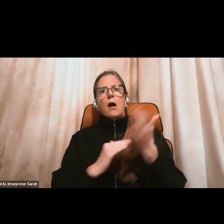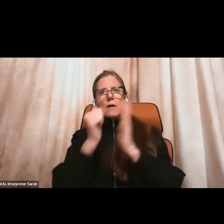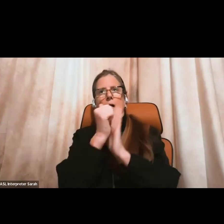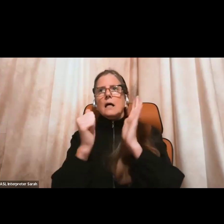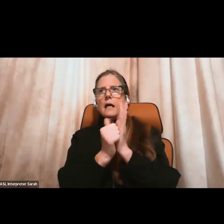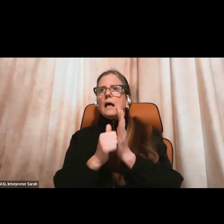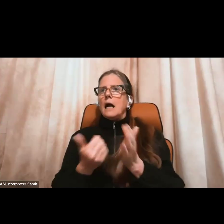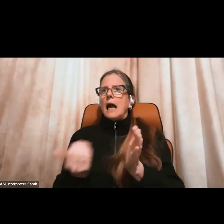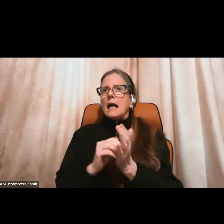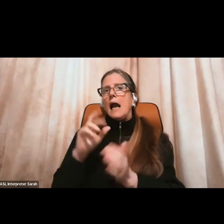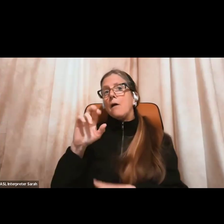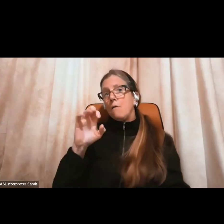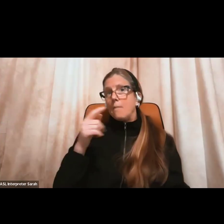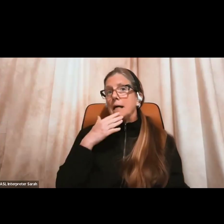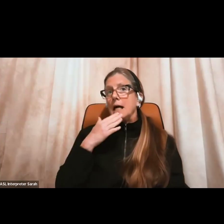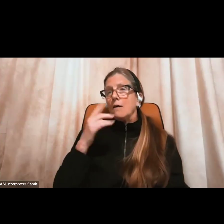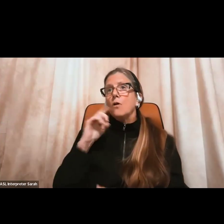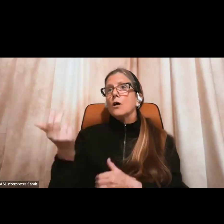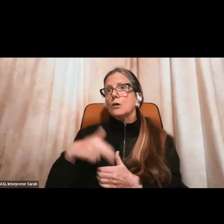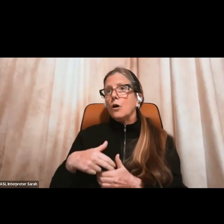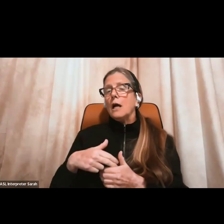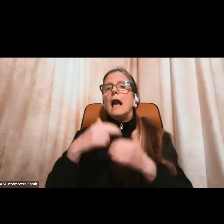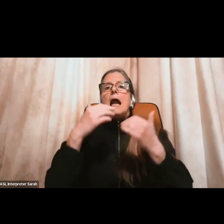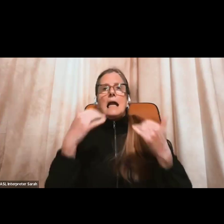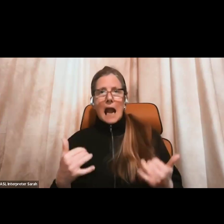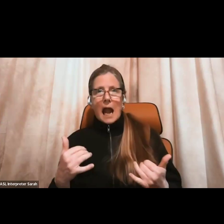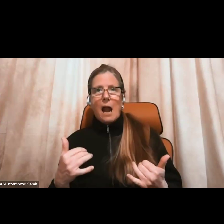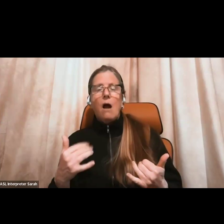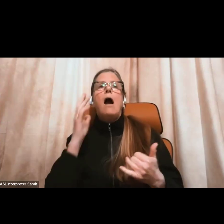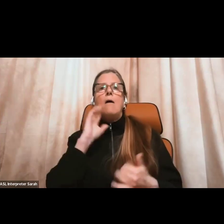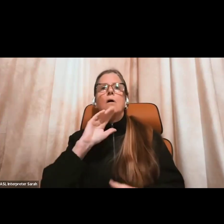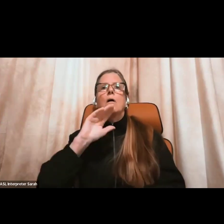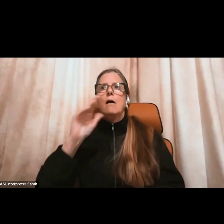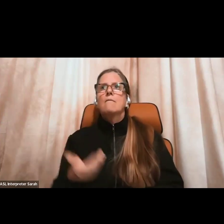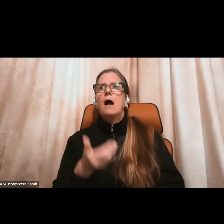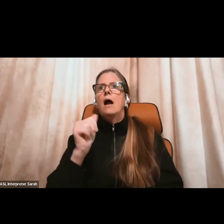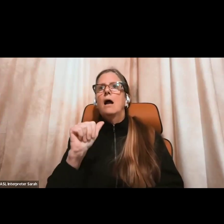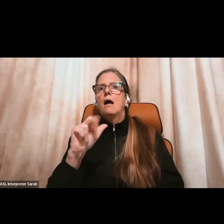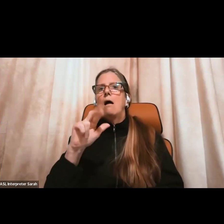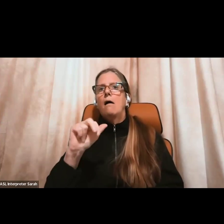thanks for joining us, and I would like to invite up Aracely Hernandez, our Digital